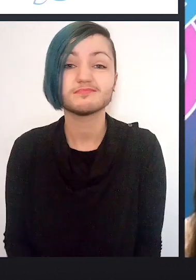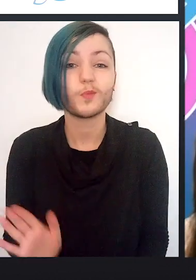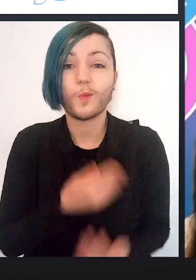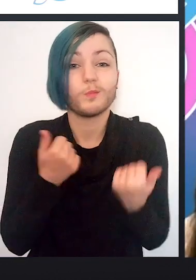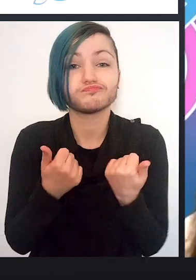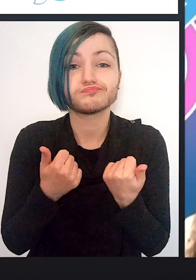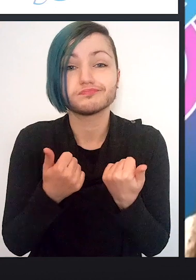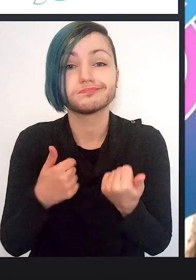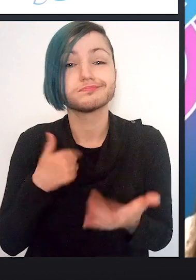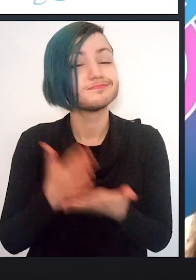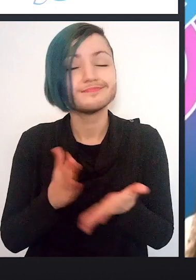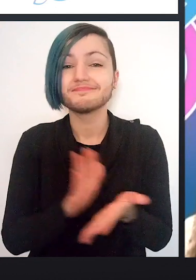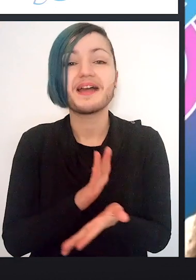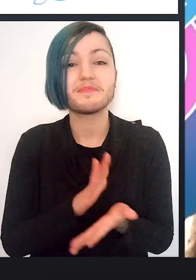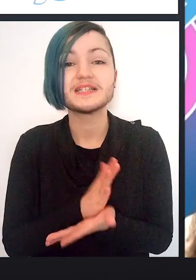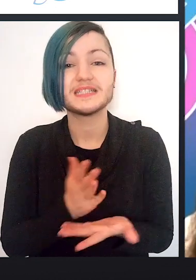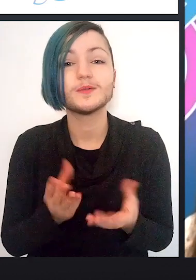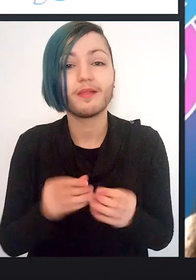And I'm very happy with what was done.